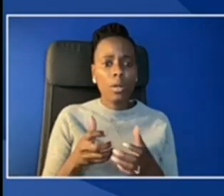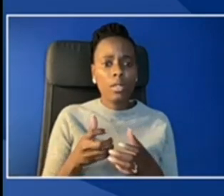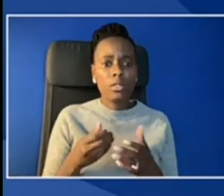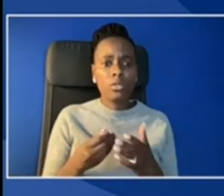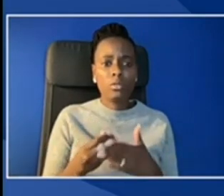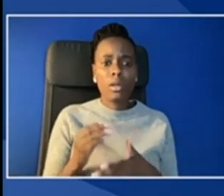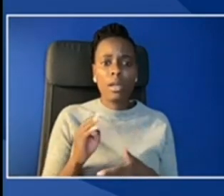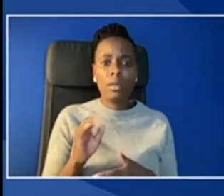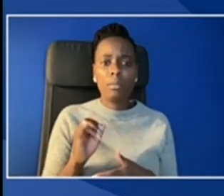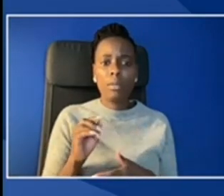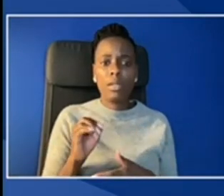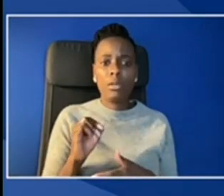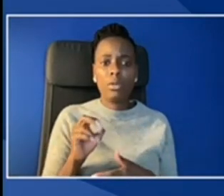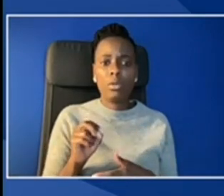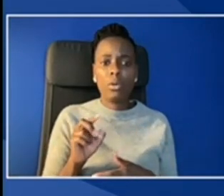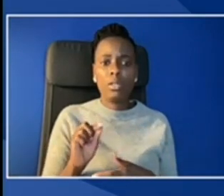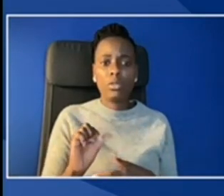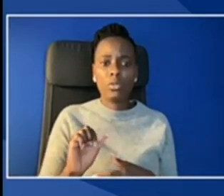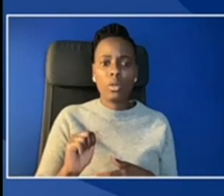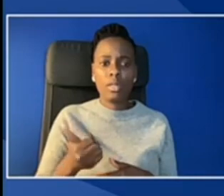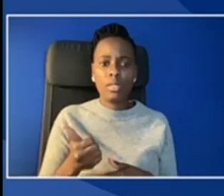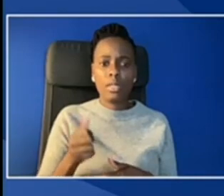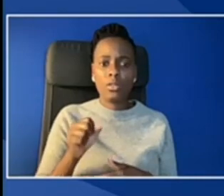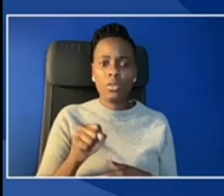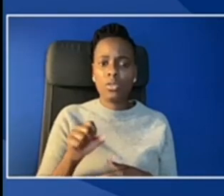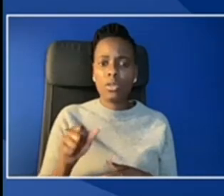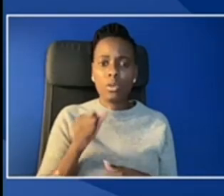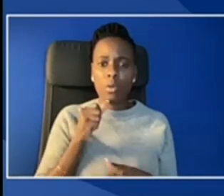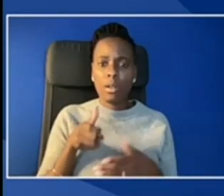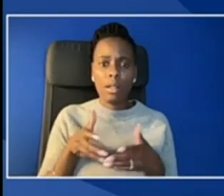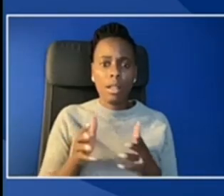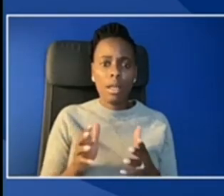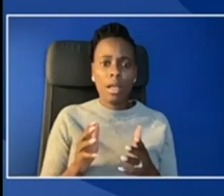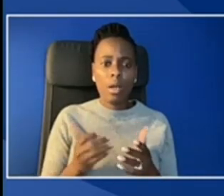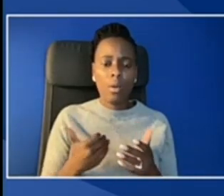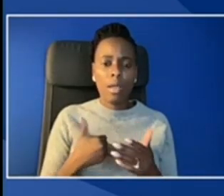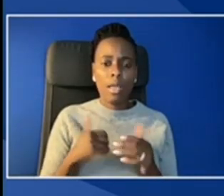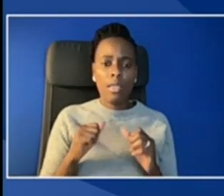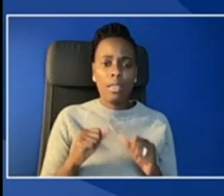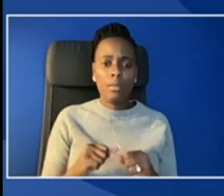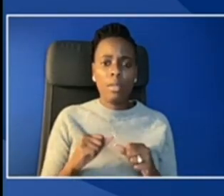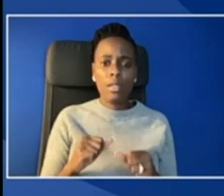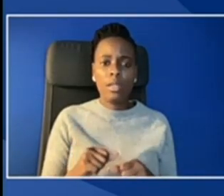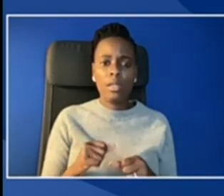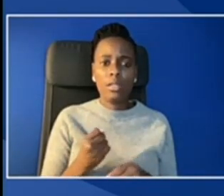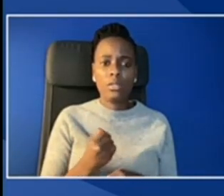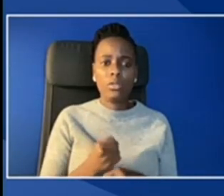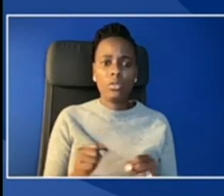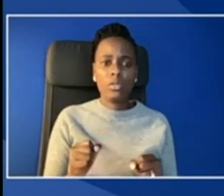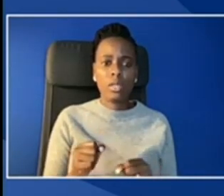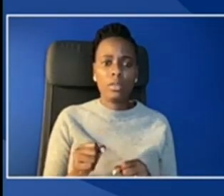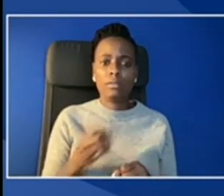So I had- I had ability to save- Your time is up. Thank you for your comment. Okay. Thank you.